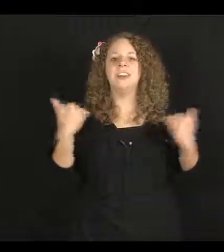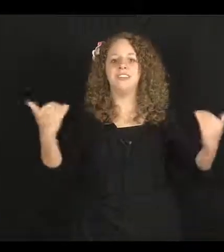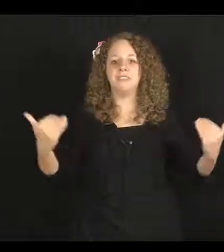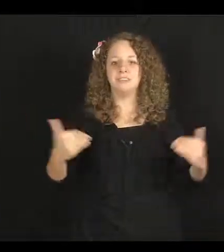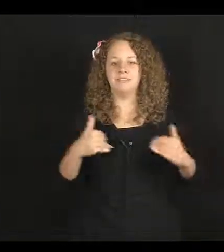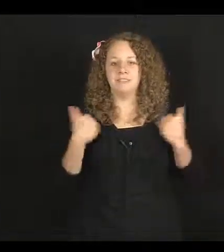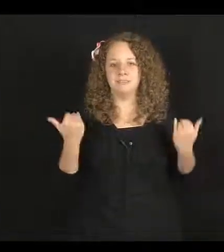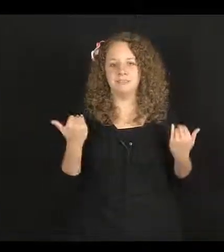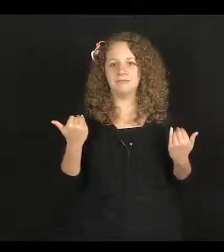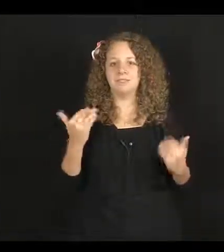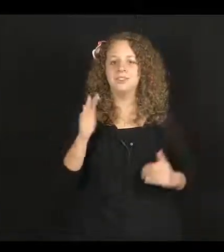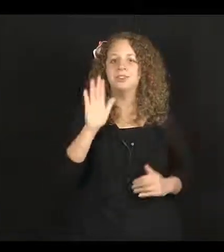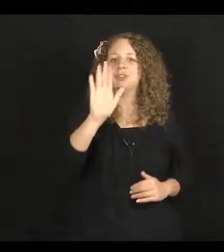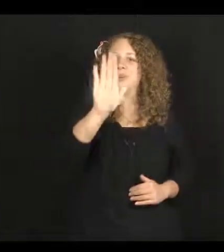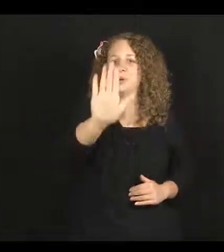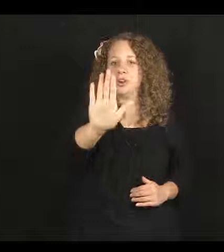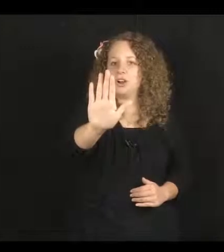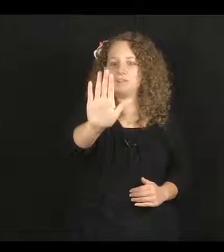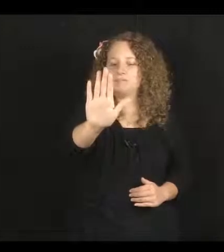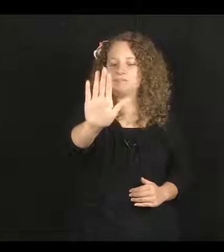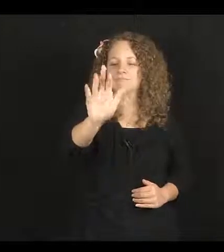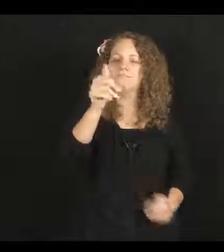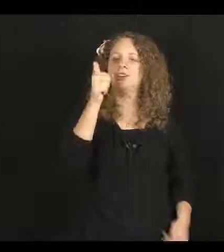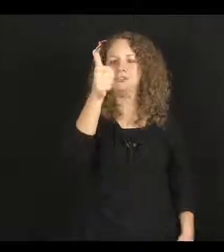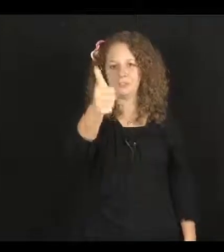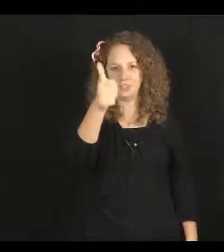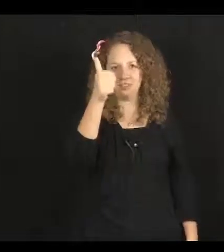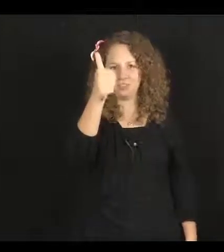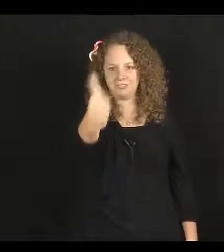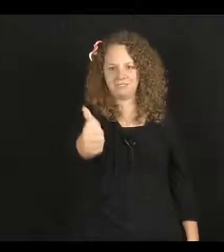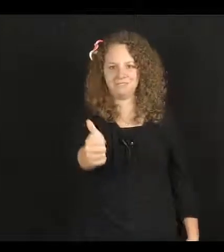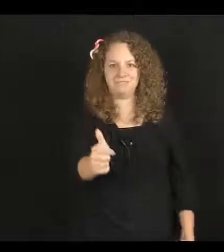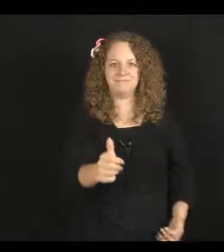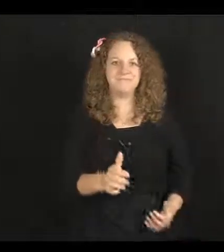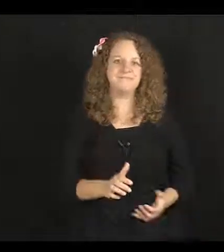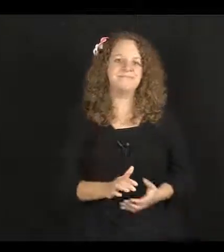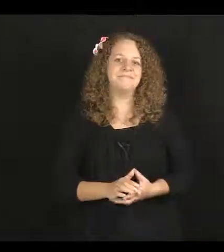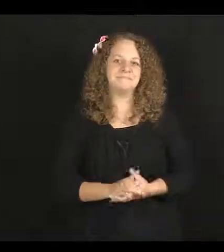YOUR and YOURSELF